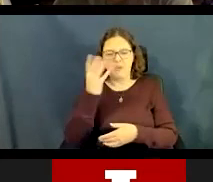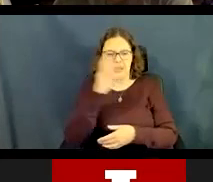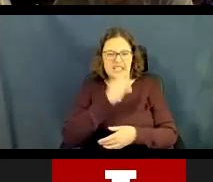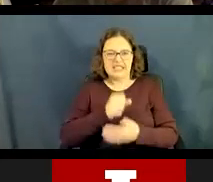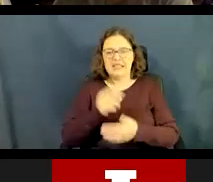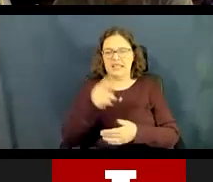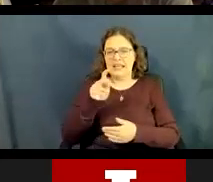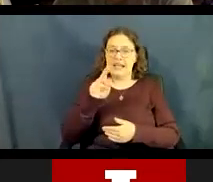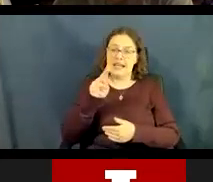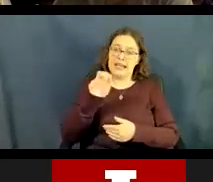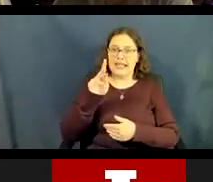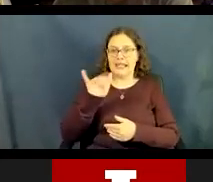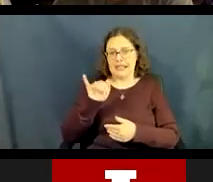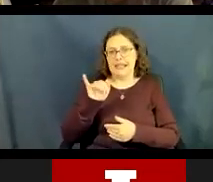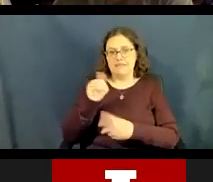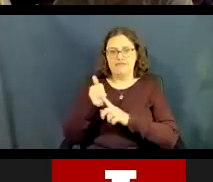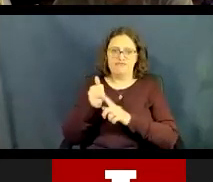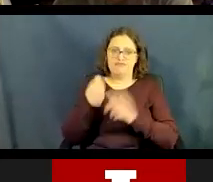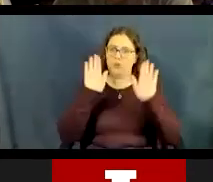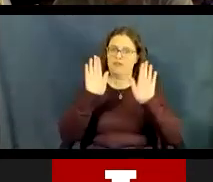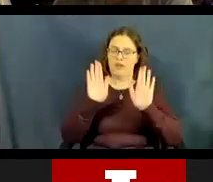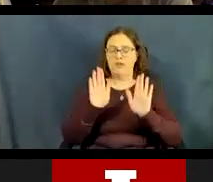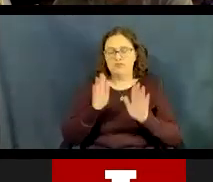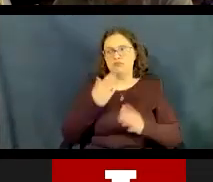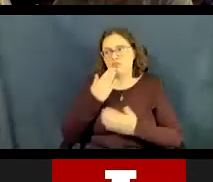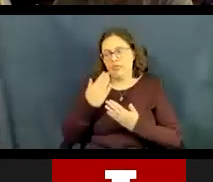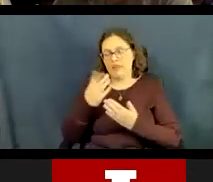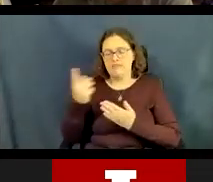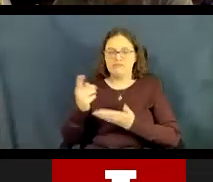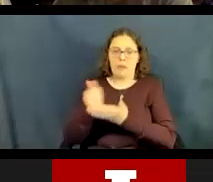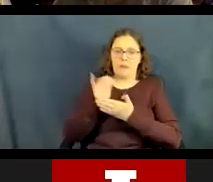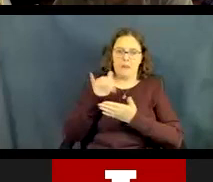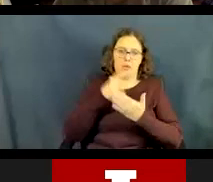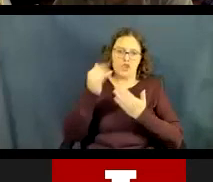grateful she helped us with that project.